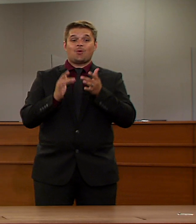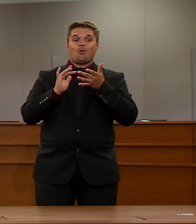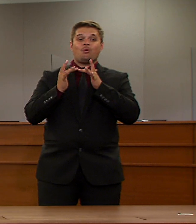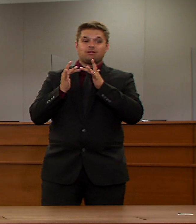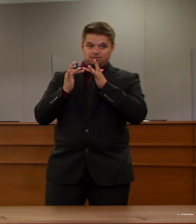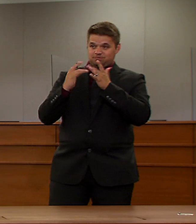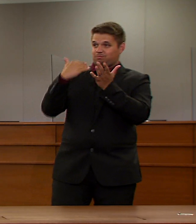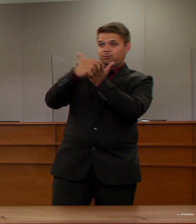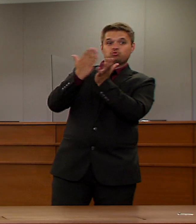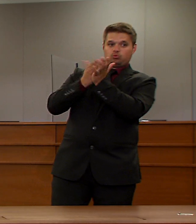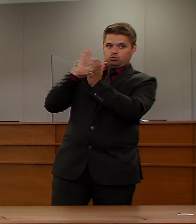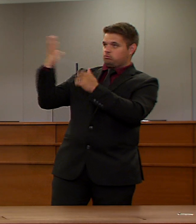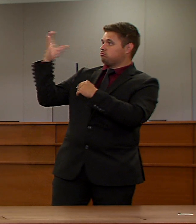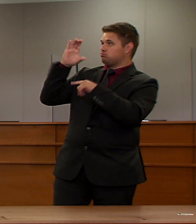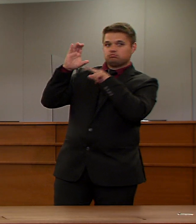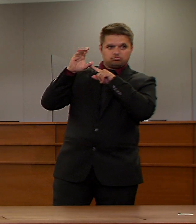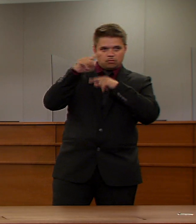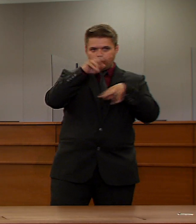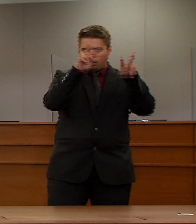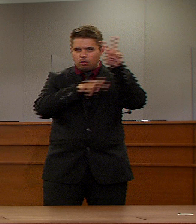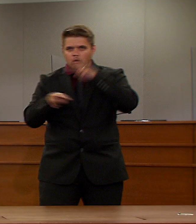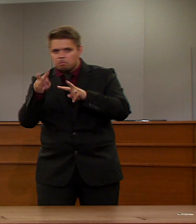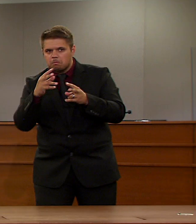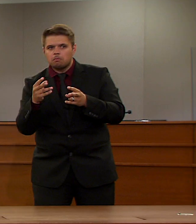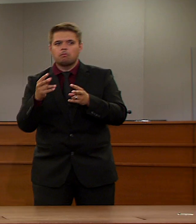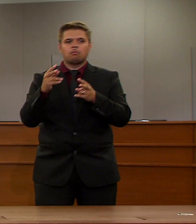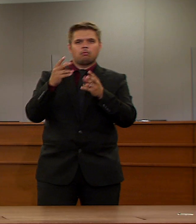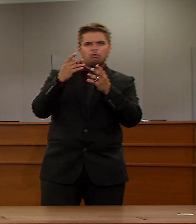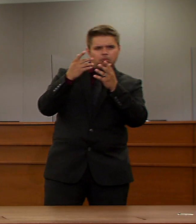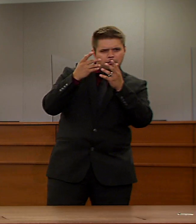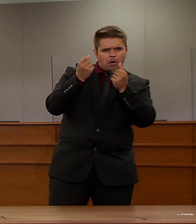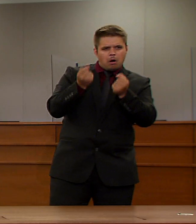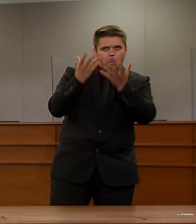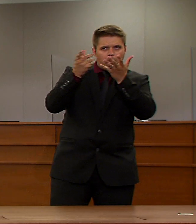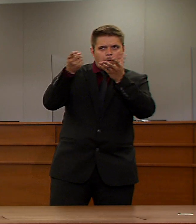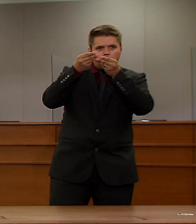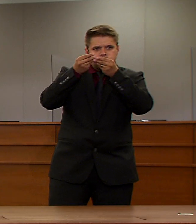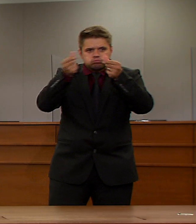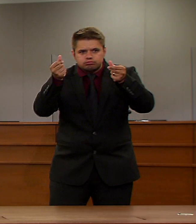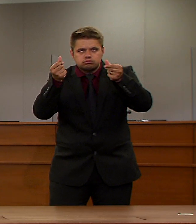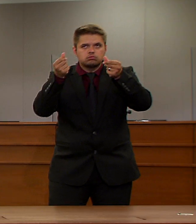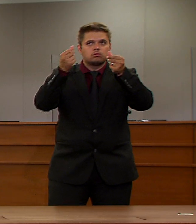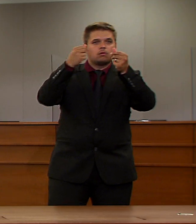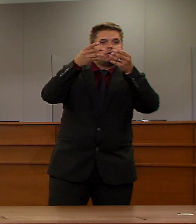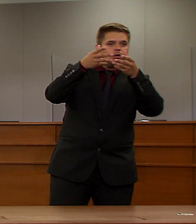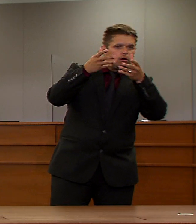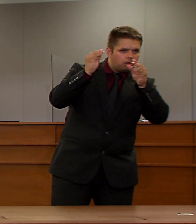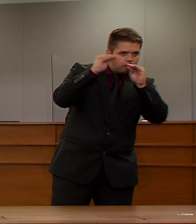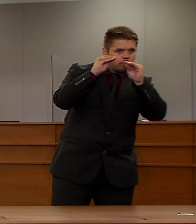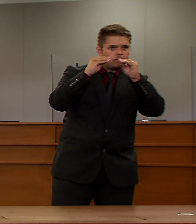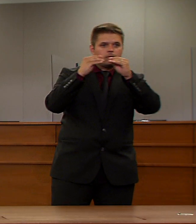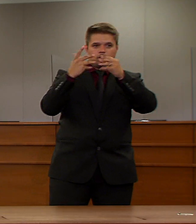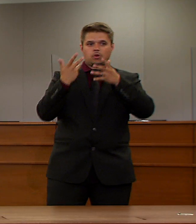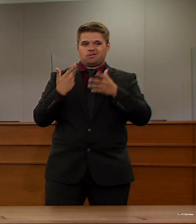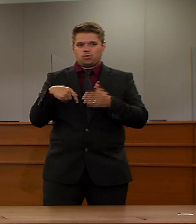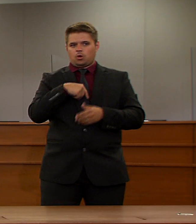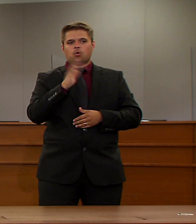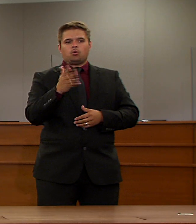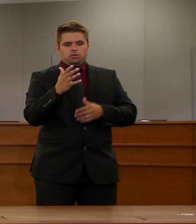on budget priorities as part of the work to develop that 2021-22 budget. So please watch for those